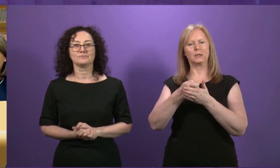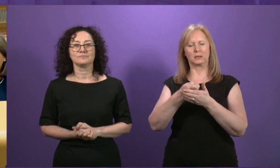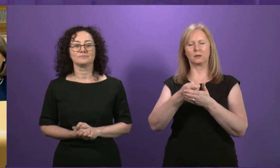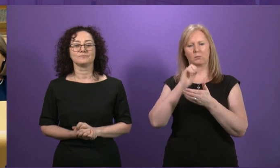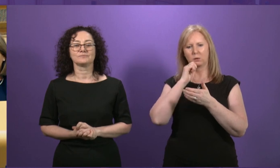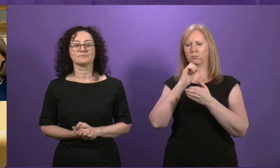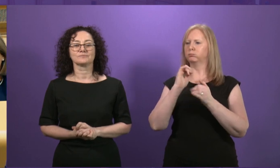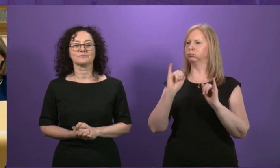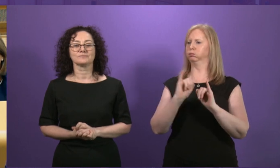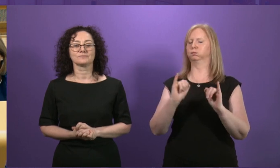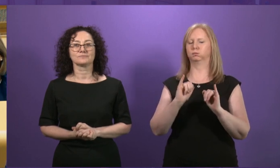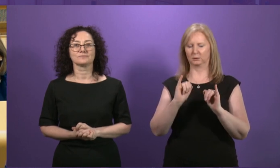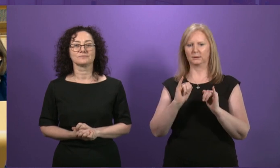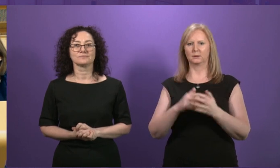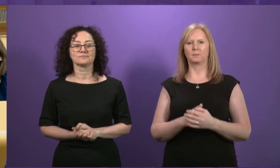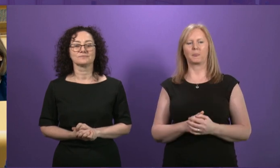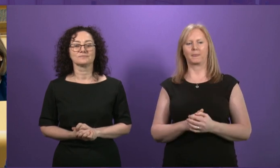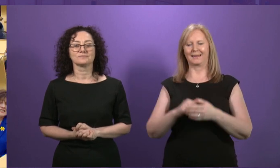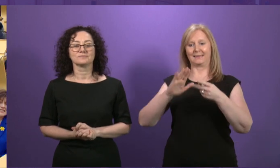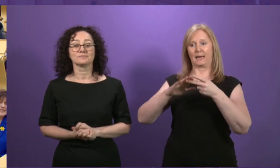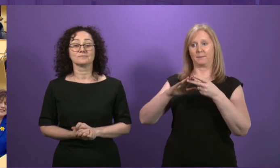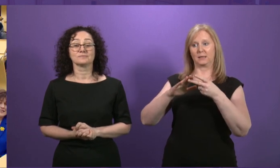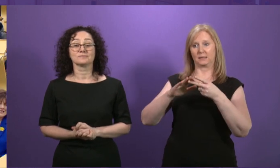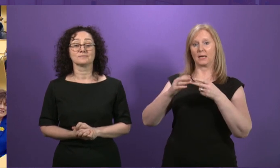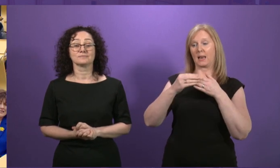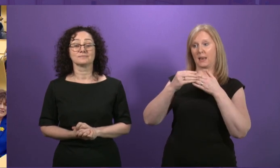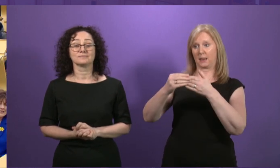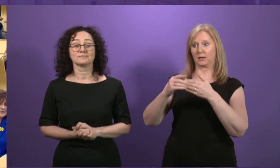According to her deputy leader—with whom she is now disagreeing publicly—the SNP